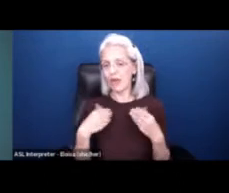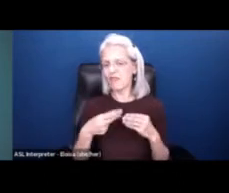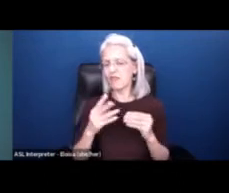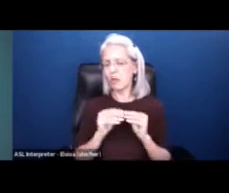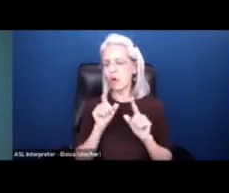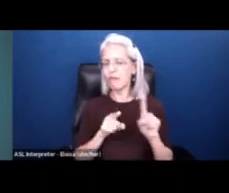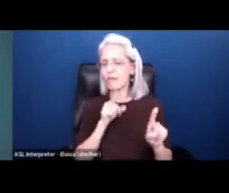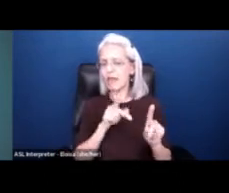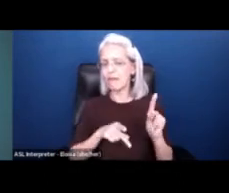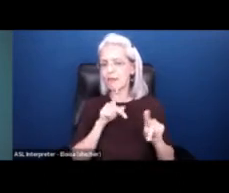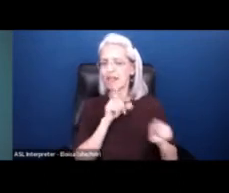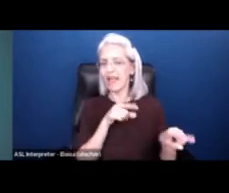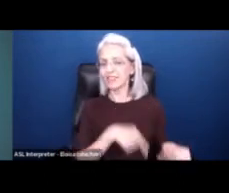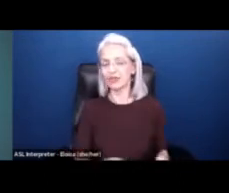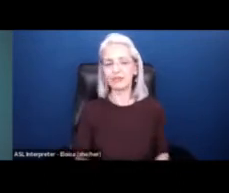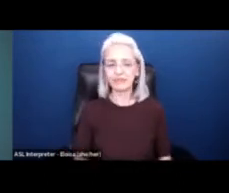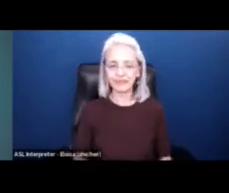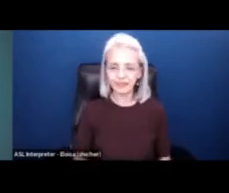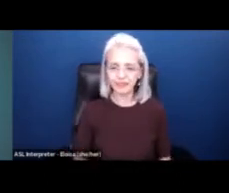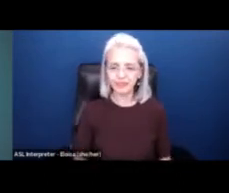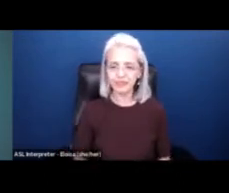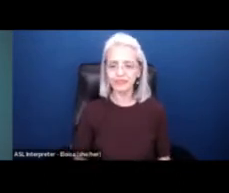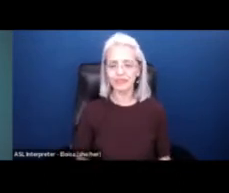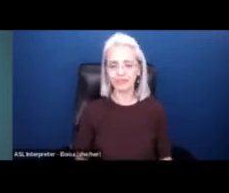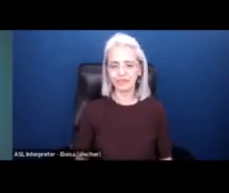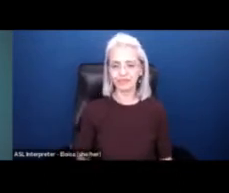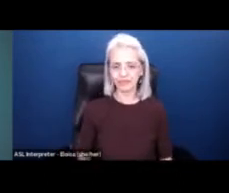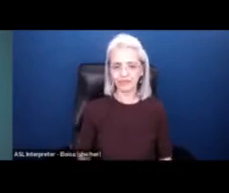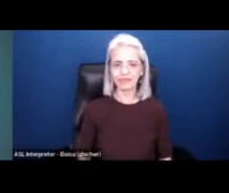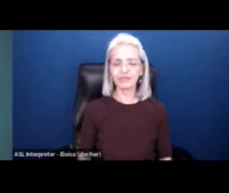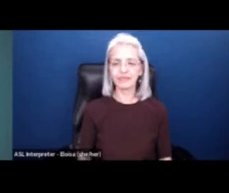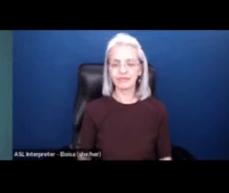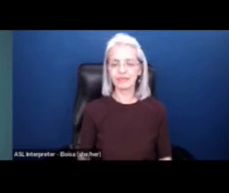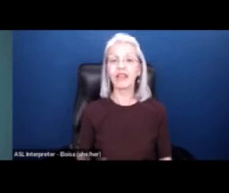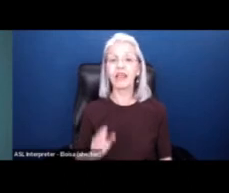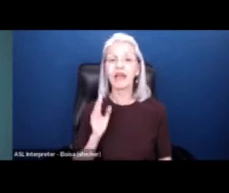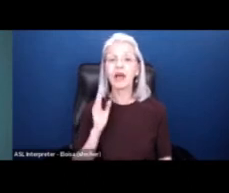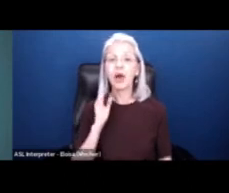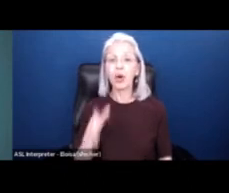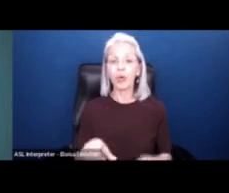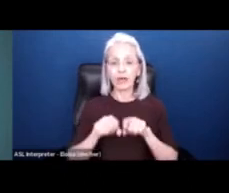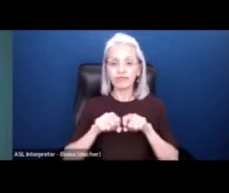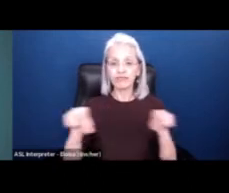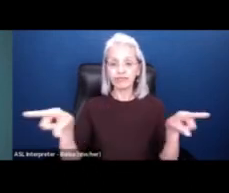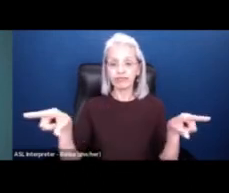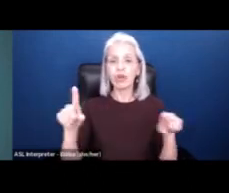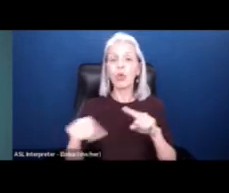Maria Crowley: hearing the information in the chat and the link. Yes, you're in the chat. So we'll get that back out when we post the webinar, correct? Terry Camacho-Gonsalves: Yes, we